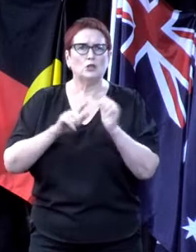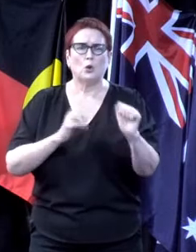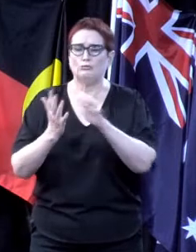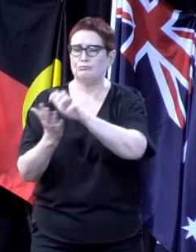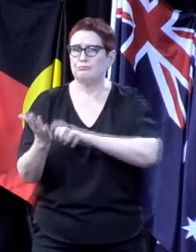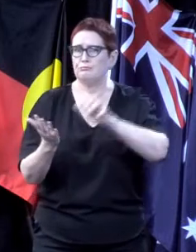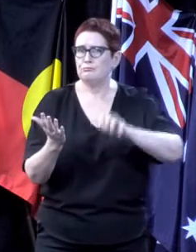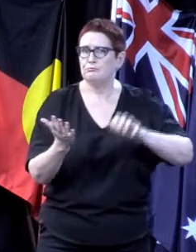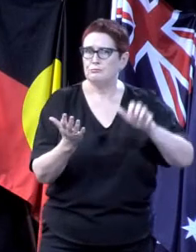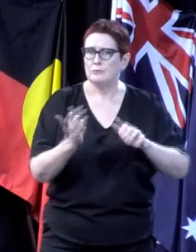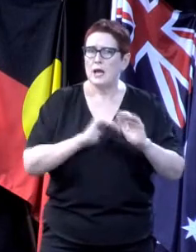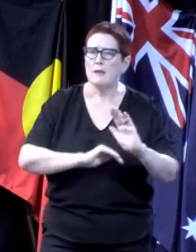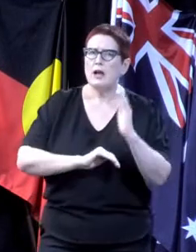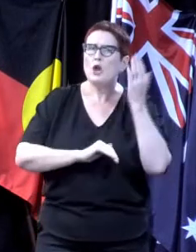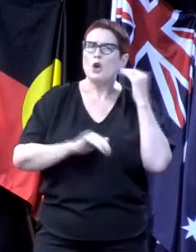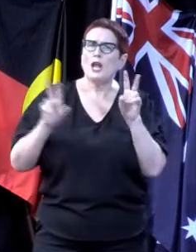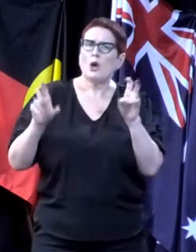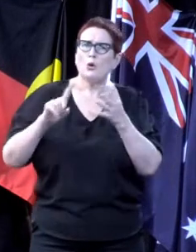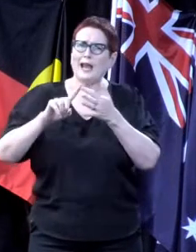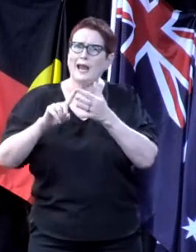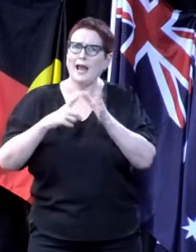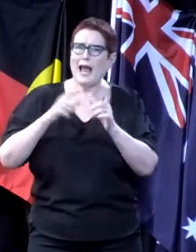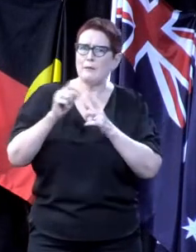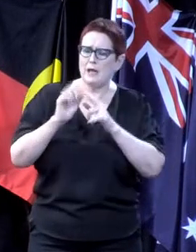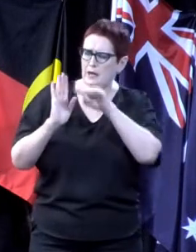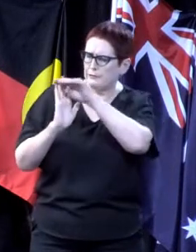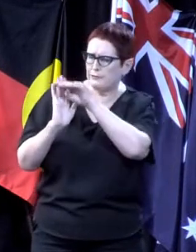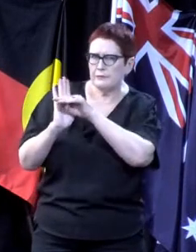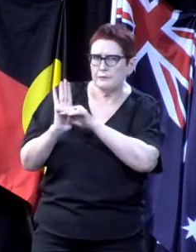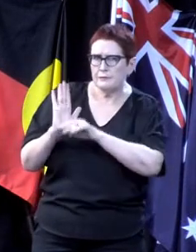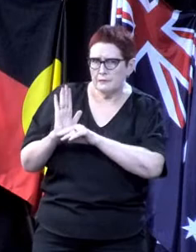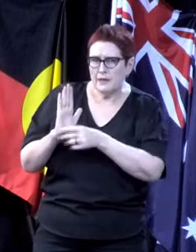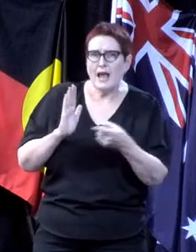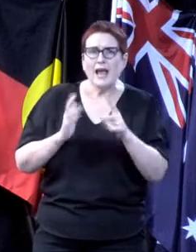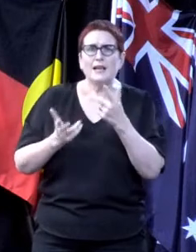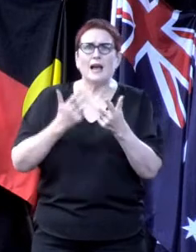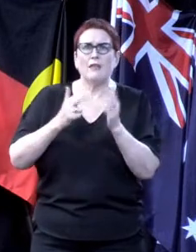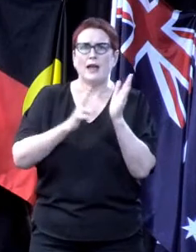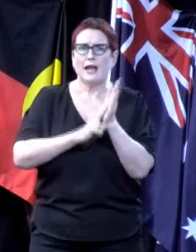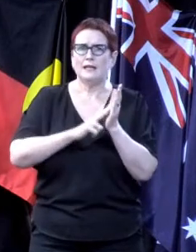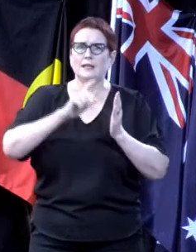of the earlier EAP and the broader-ranging NCCD category,